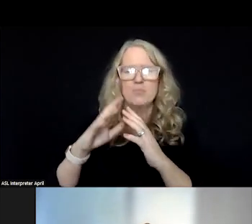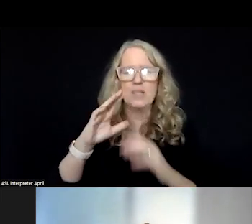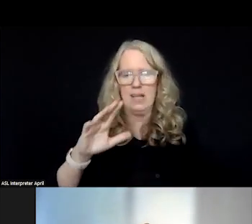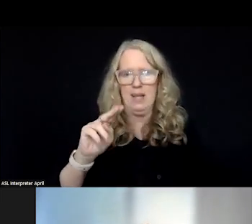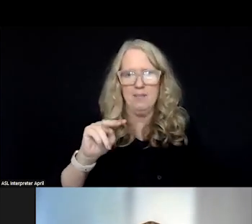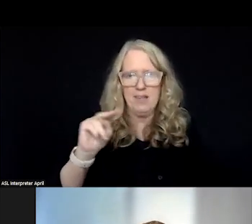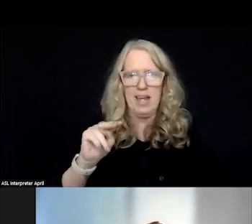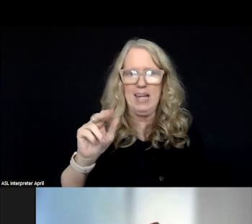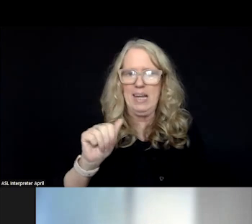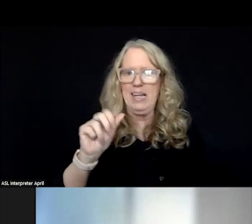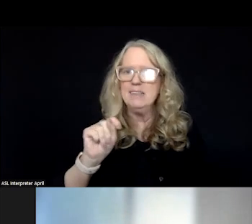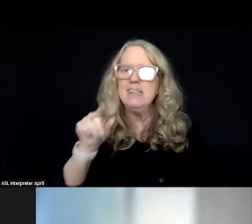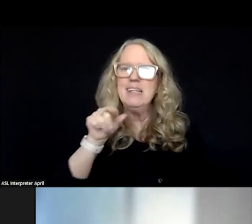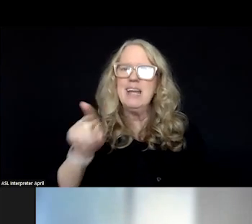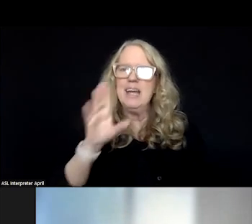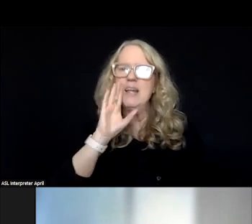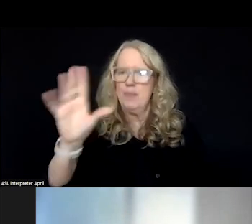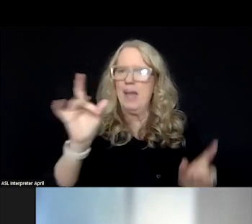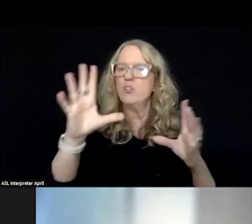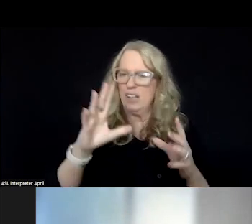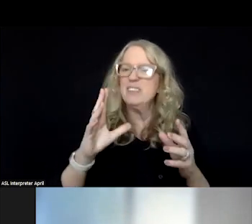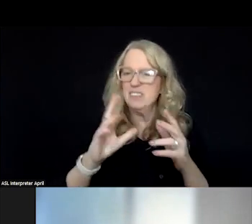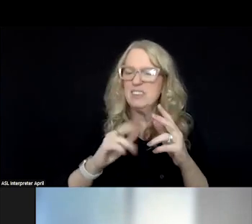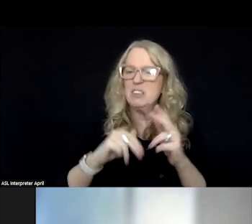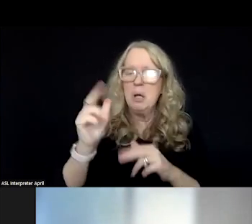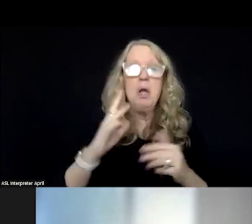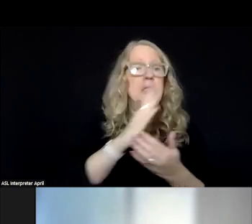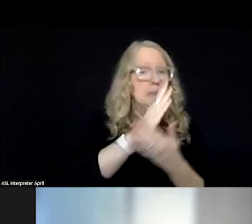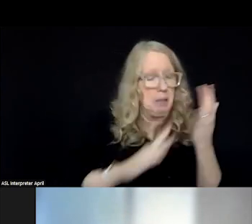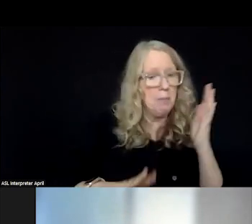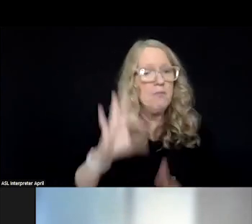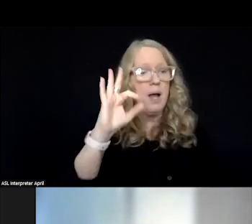NIT IN THE CRISIS FACILITY. WE FOUND IT WAS BETTER TO PARTNER